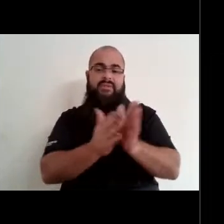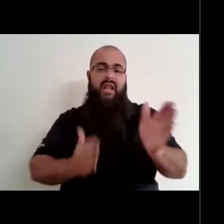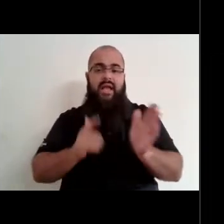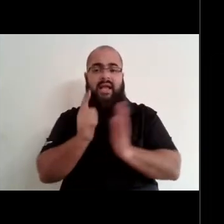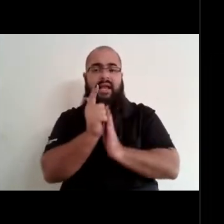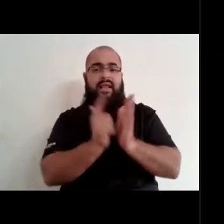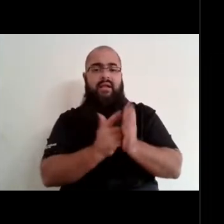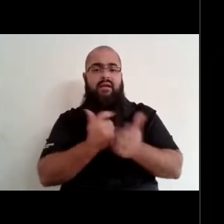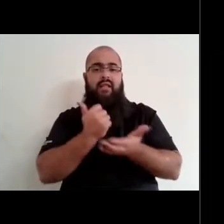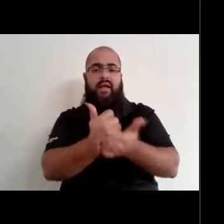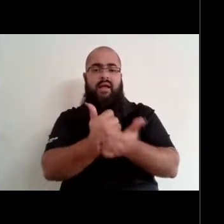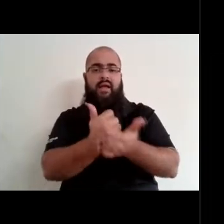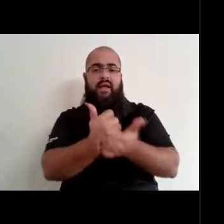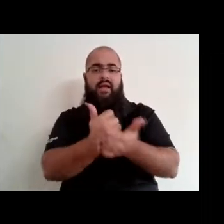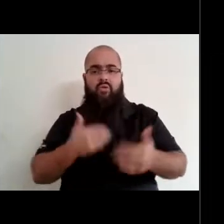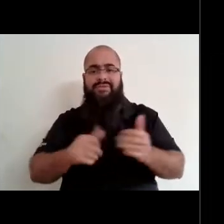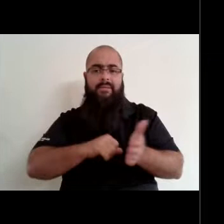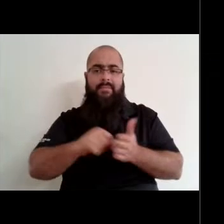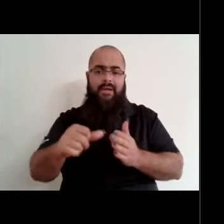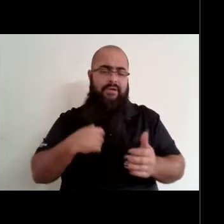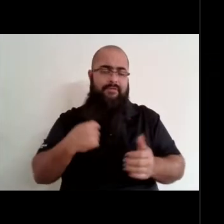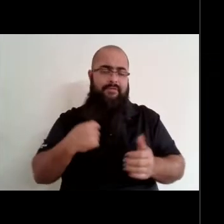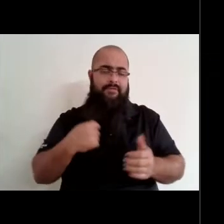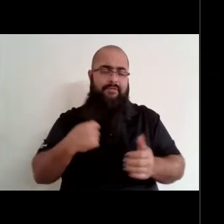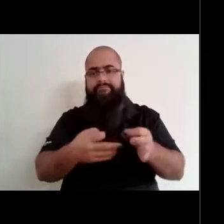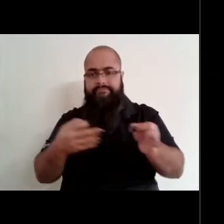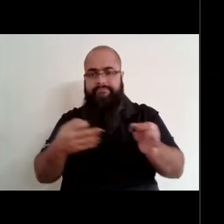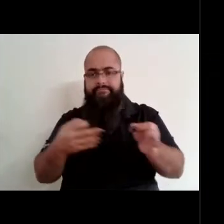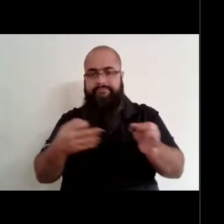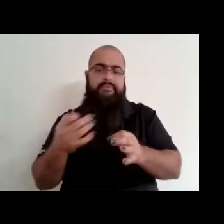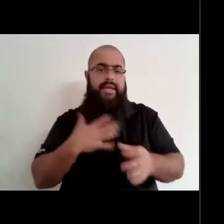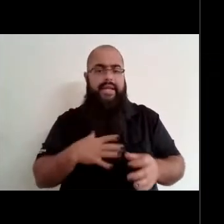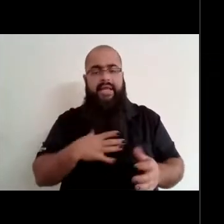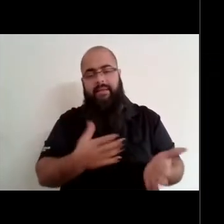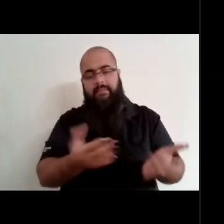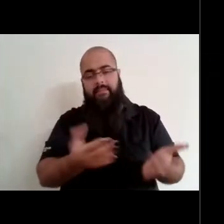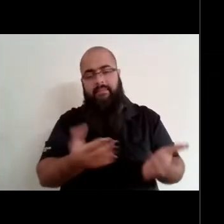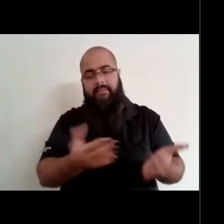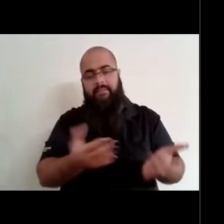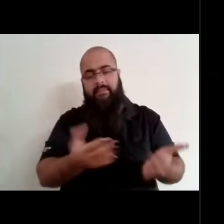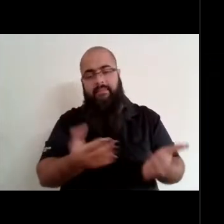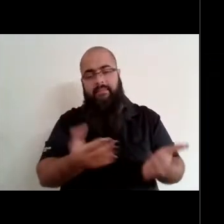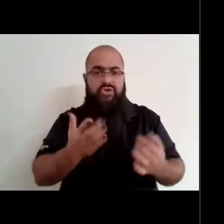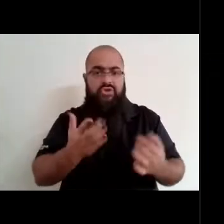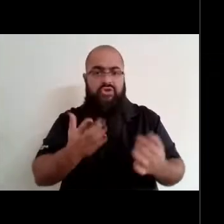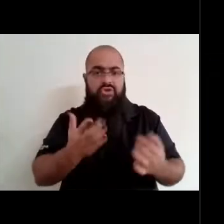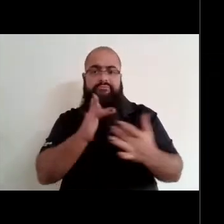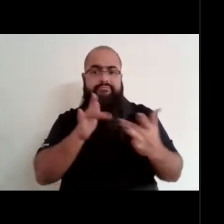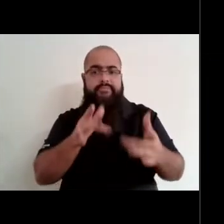them, for whatever reason, we would look for opportunities for warm referrals to have someone